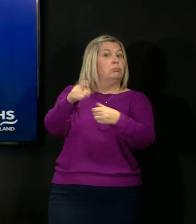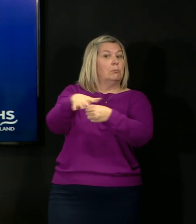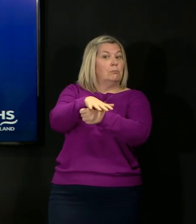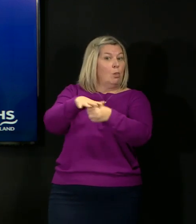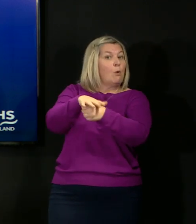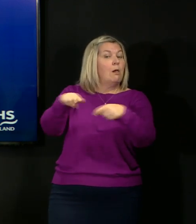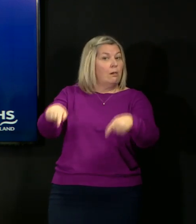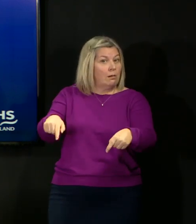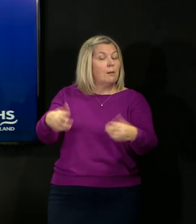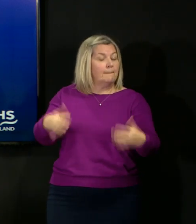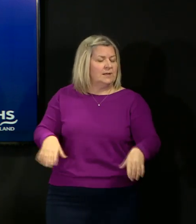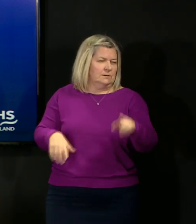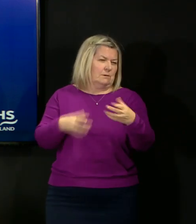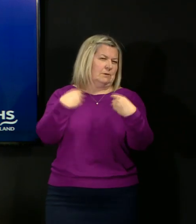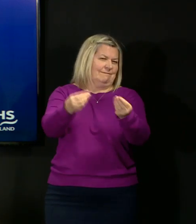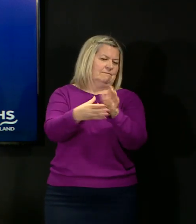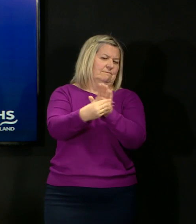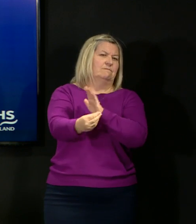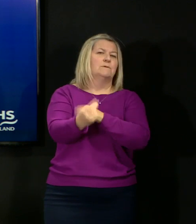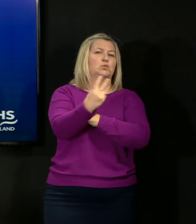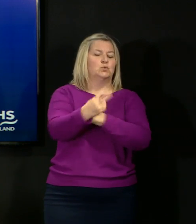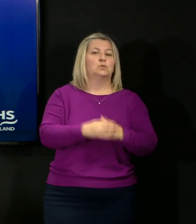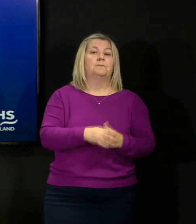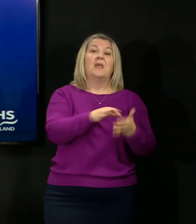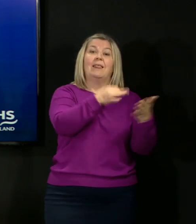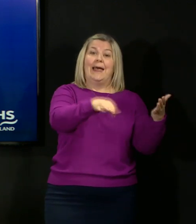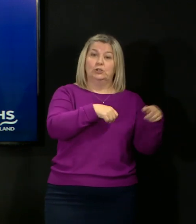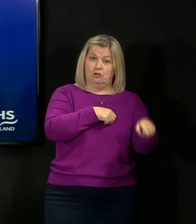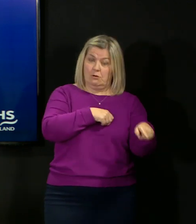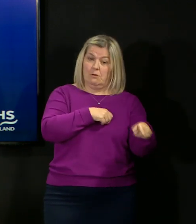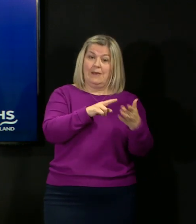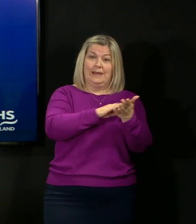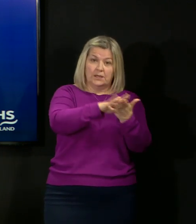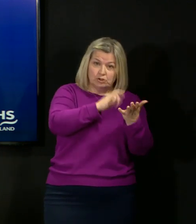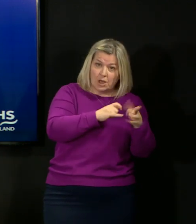to give two brief examples. In Lanarkshire the NHS and the partnership set up